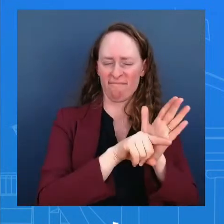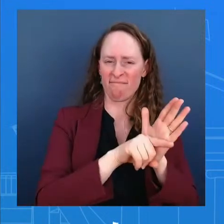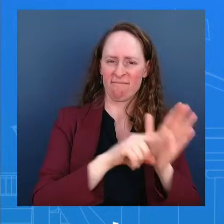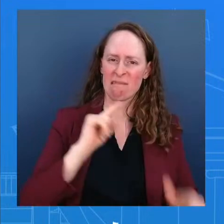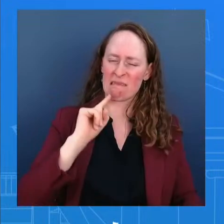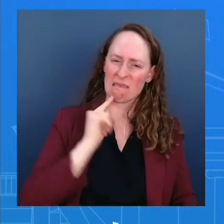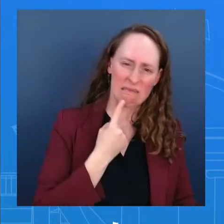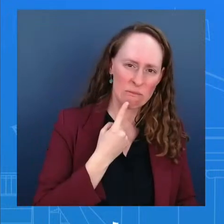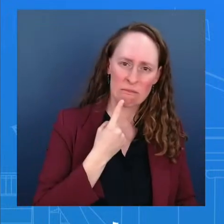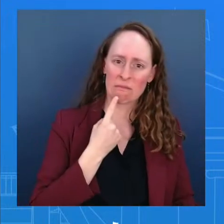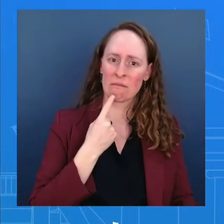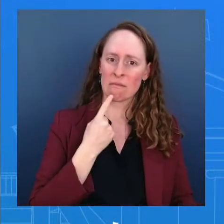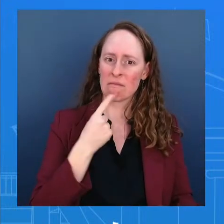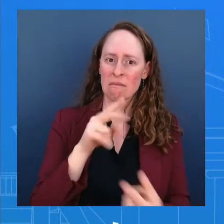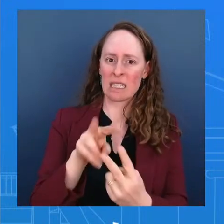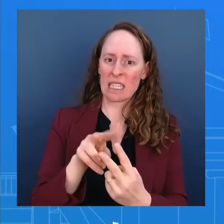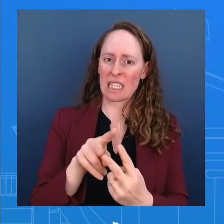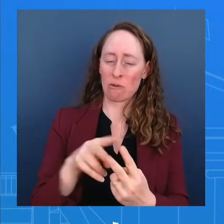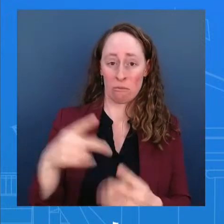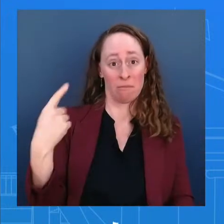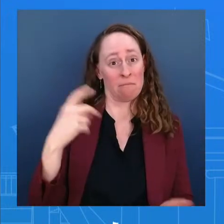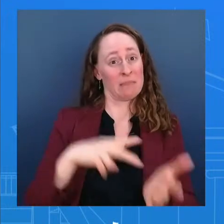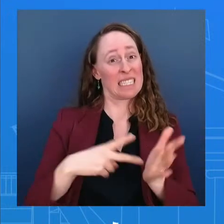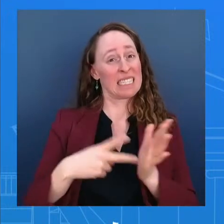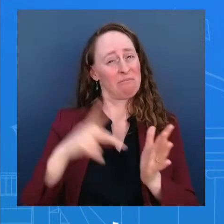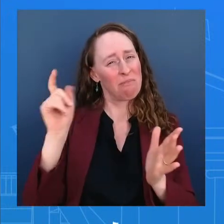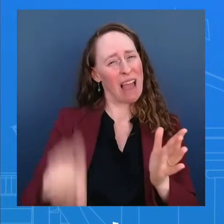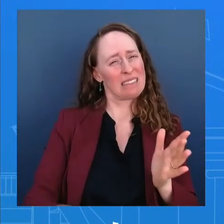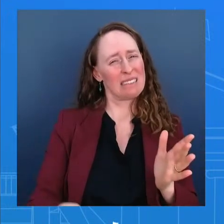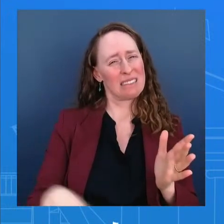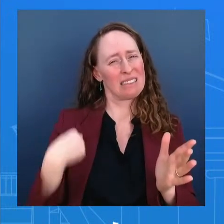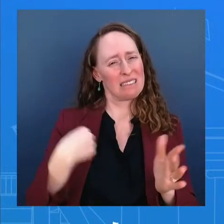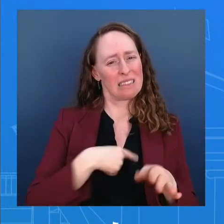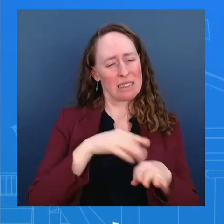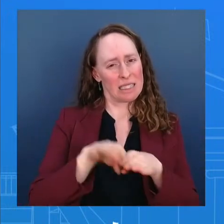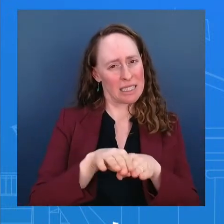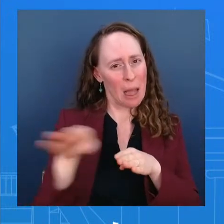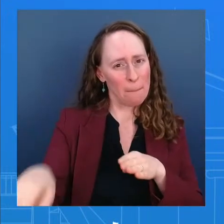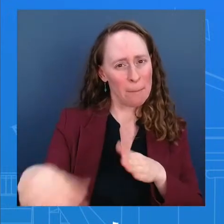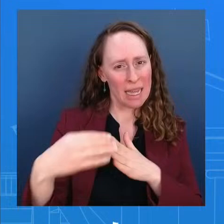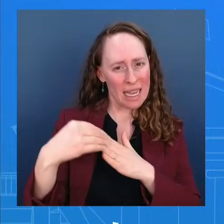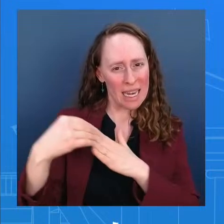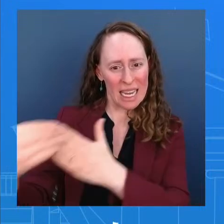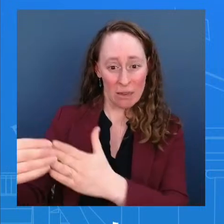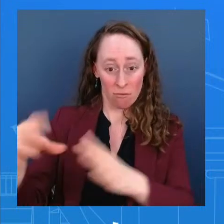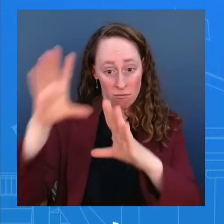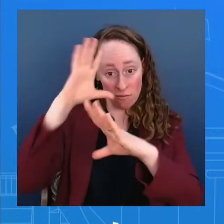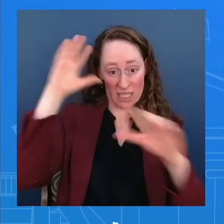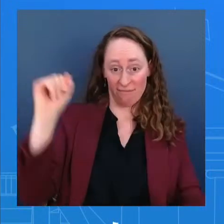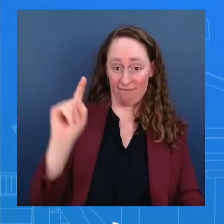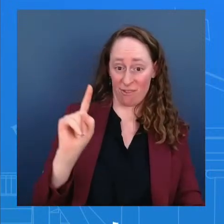The Biden administration put forward the first international set of standards on artificial intelligence,